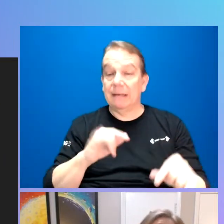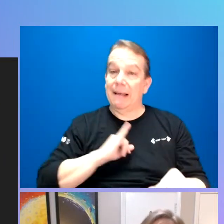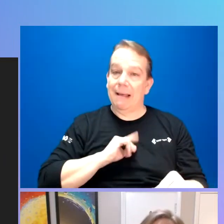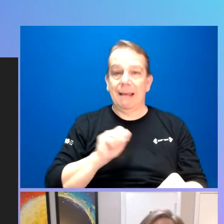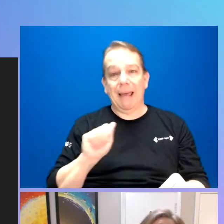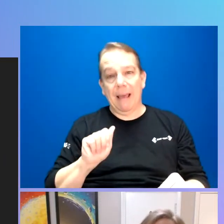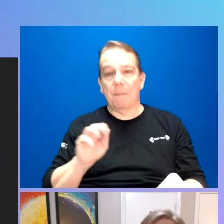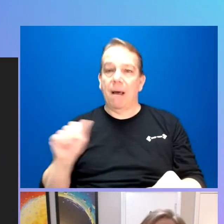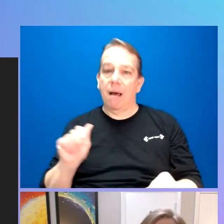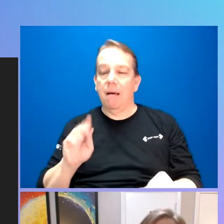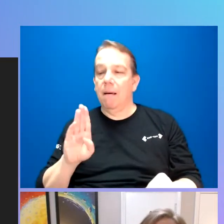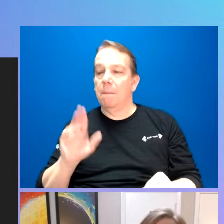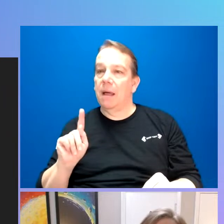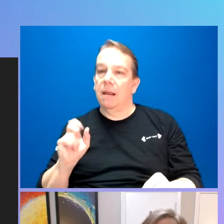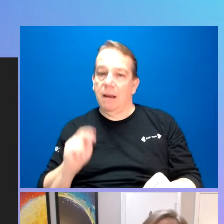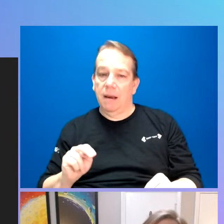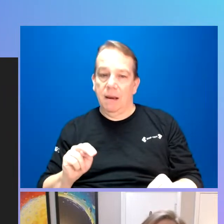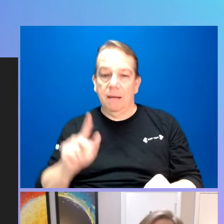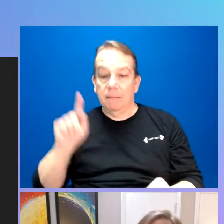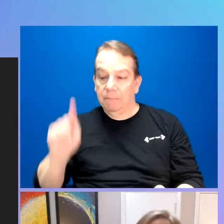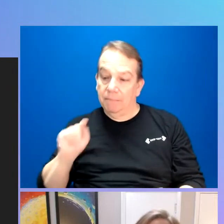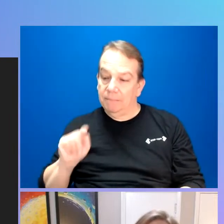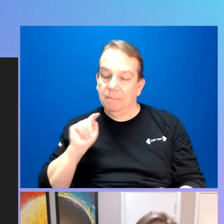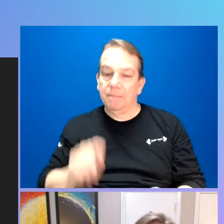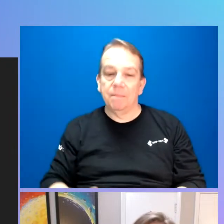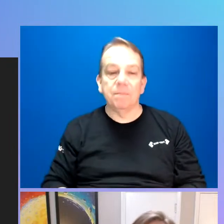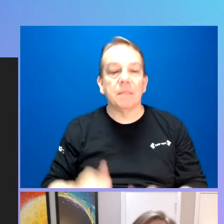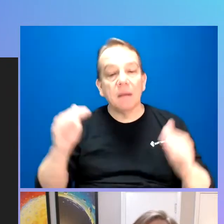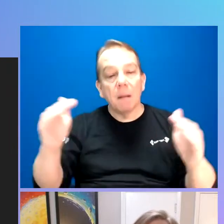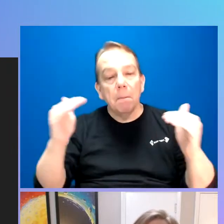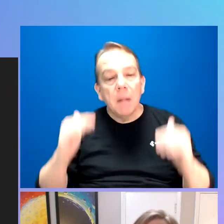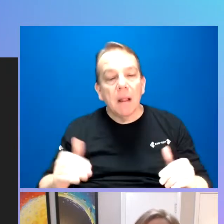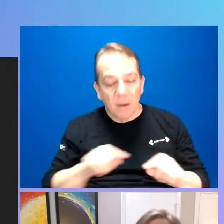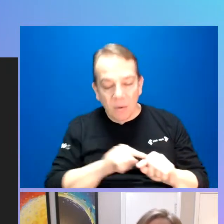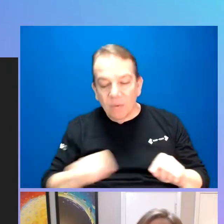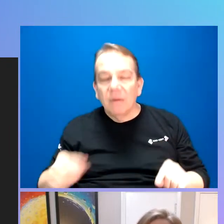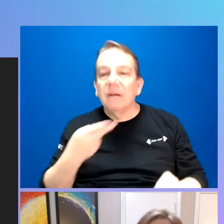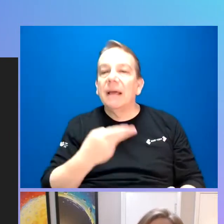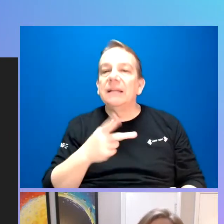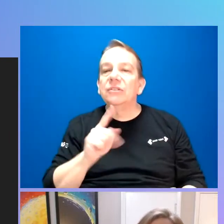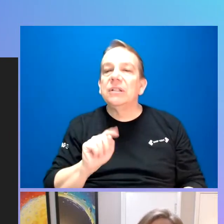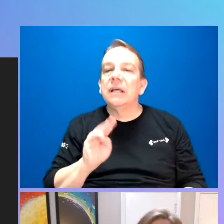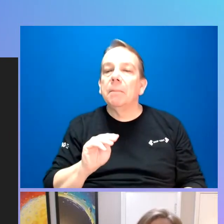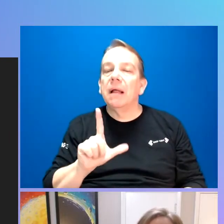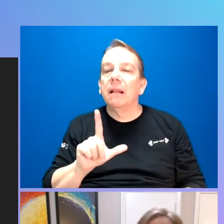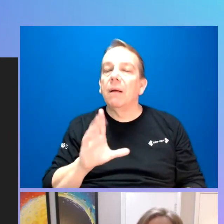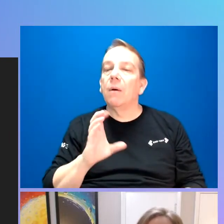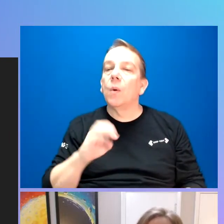am a button, and below is a simple version of the HTML code.